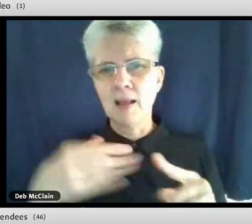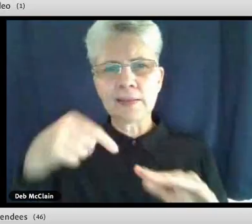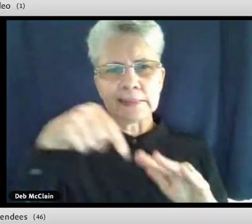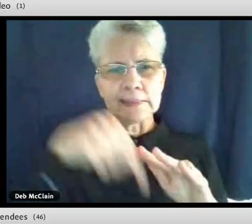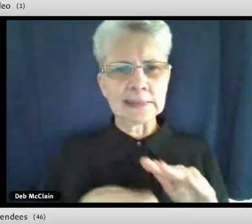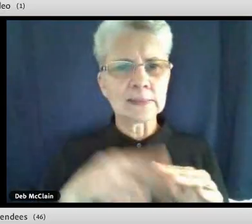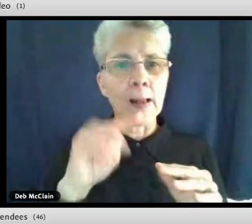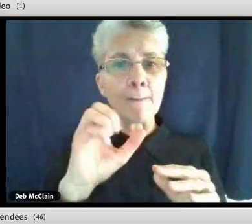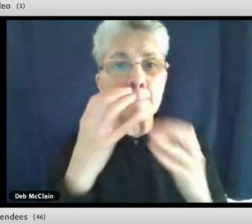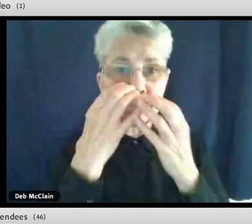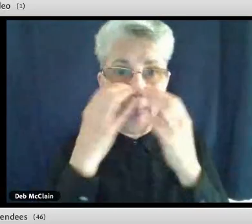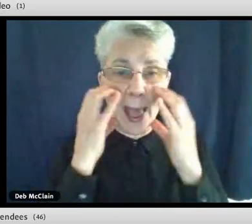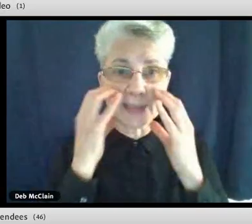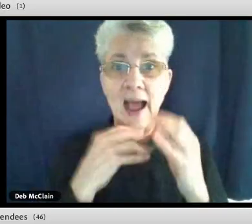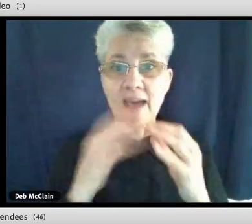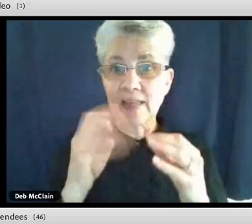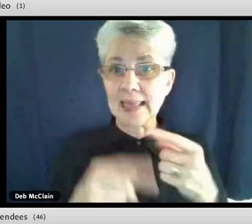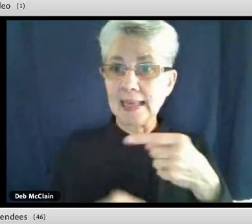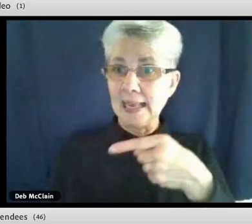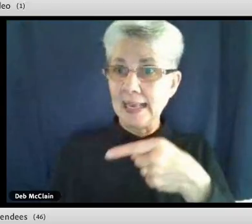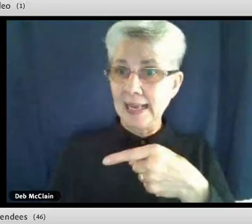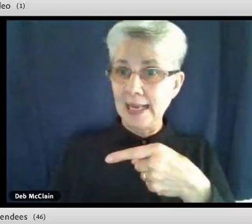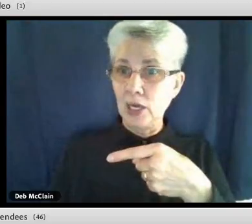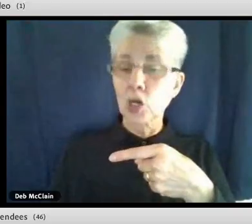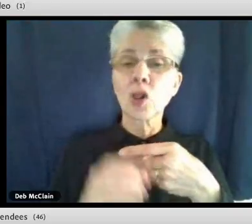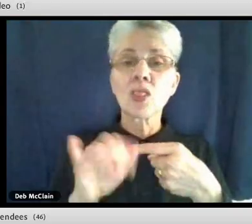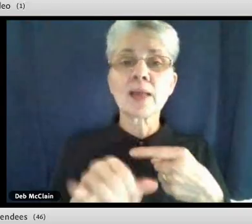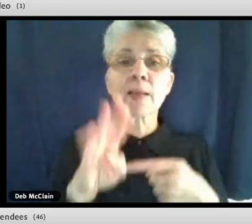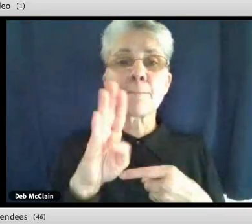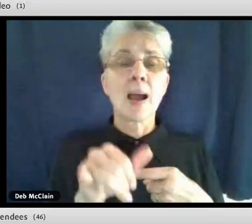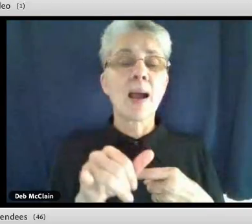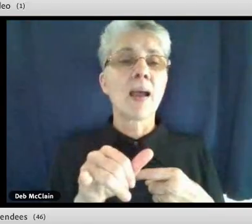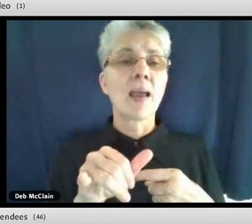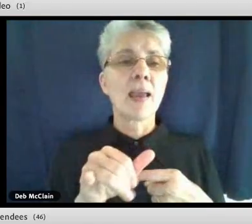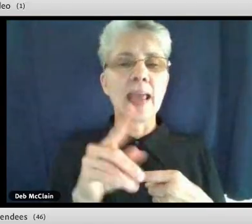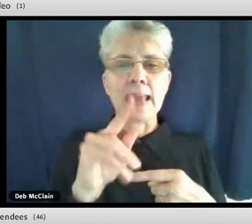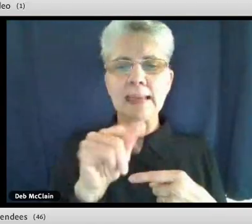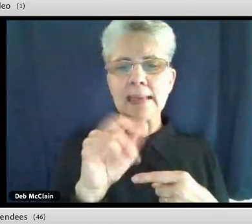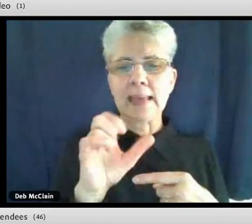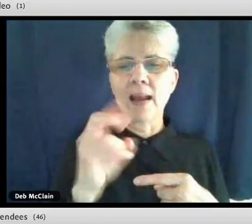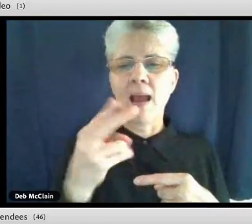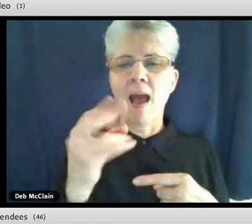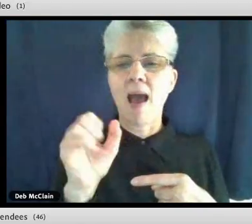I've got a link here. This is by Kate Hudson, but there's a million links out there